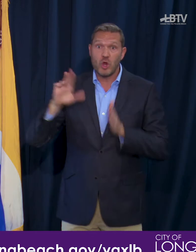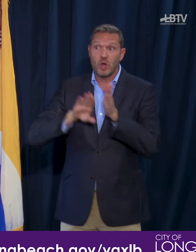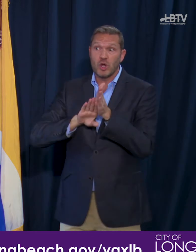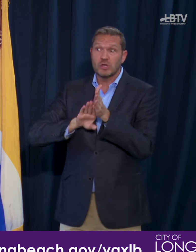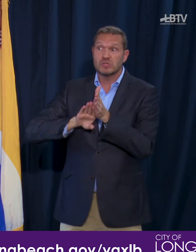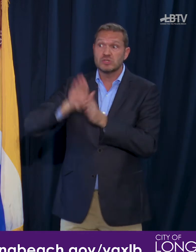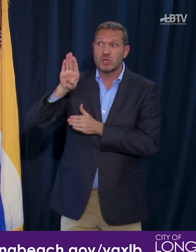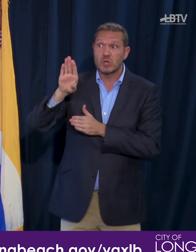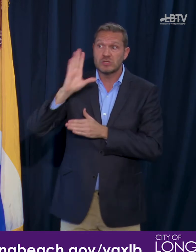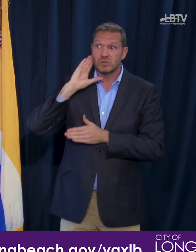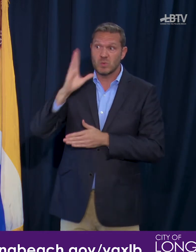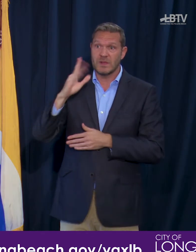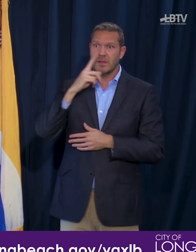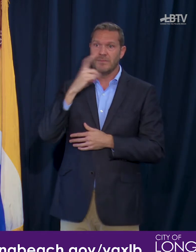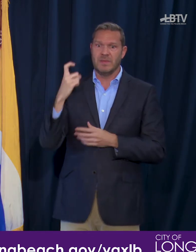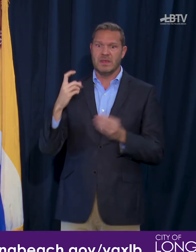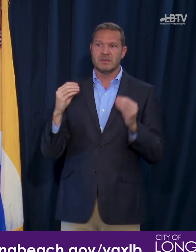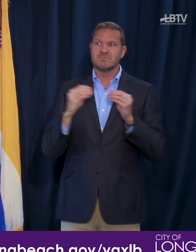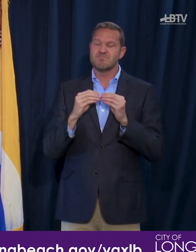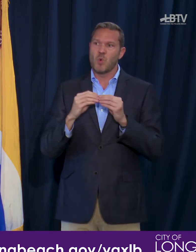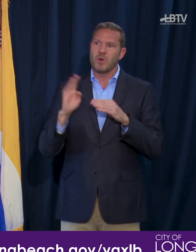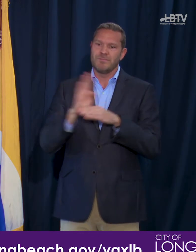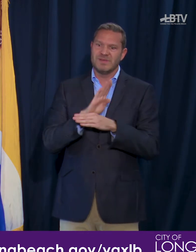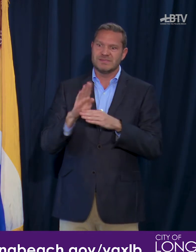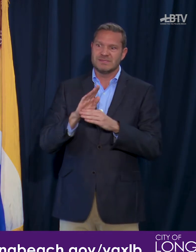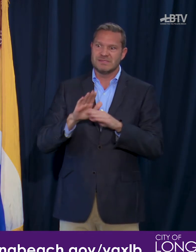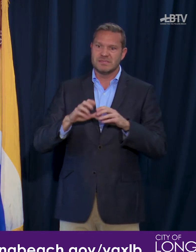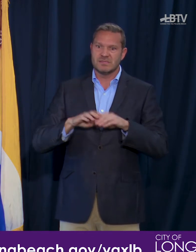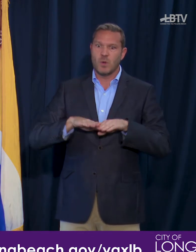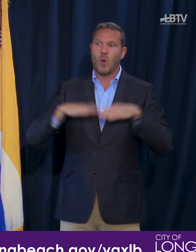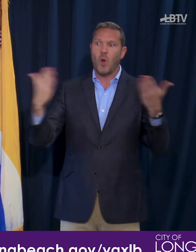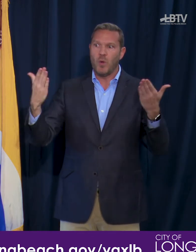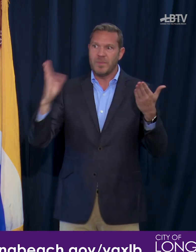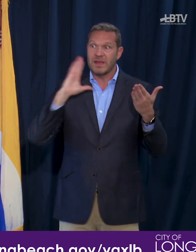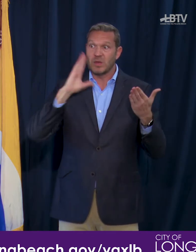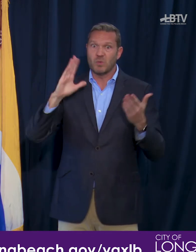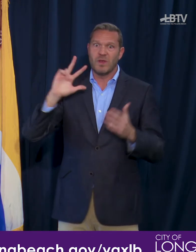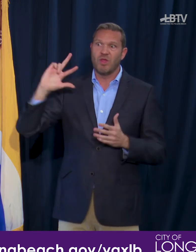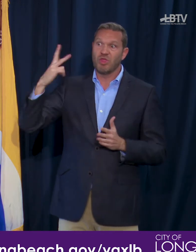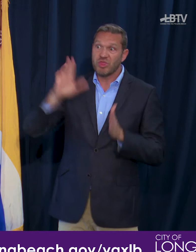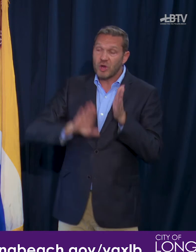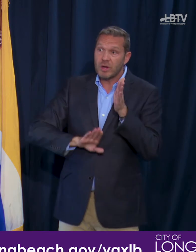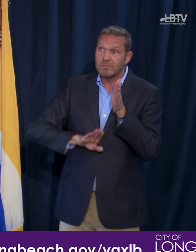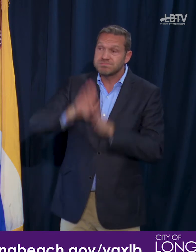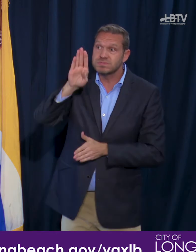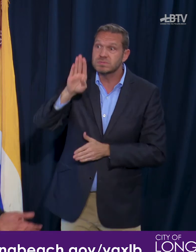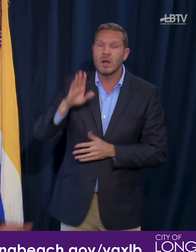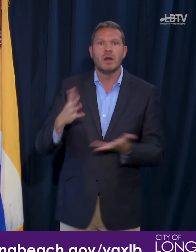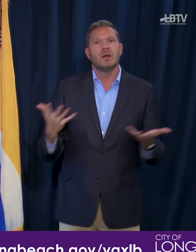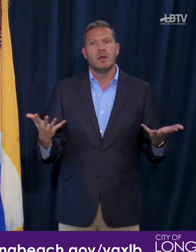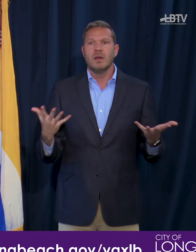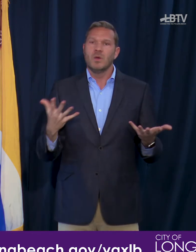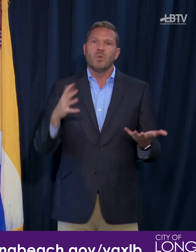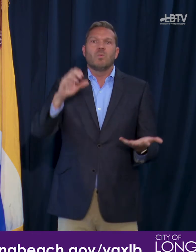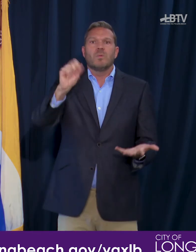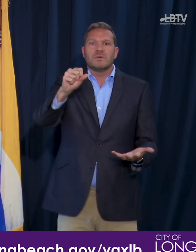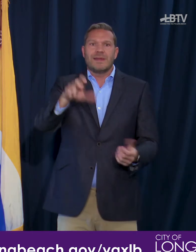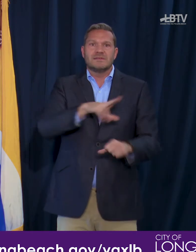businesses have been followed by surges? Yes. I think we're all concerned about future surges.